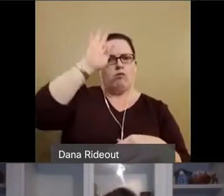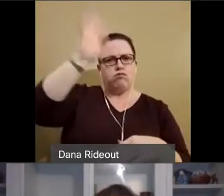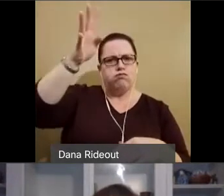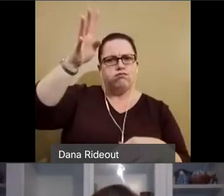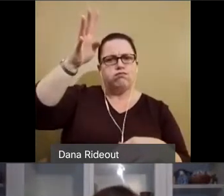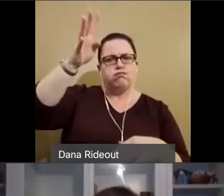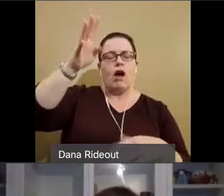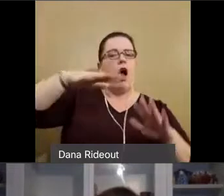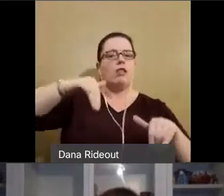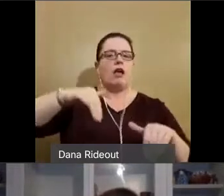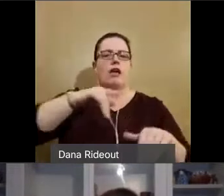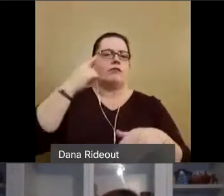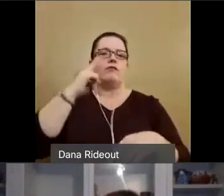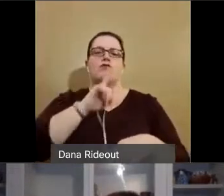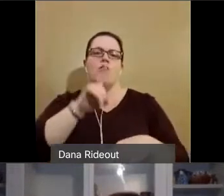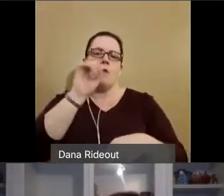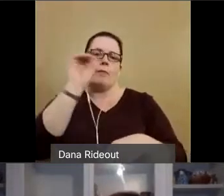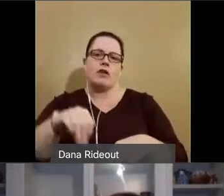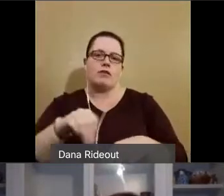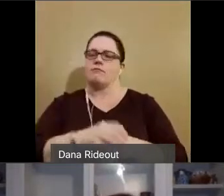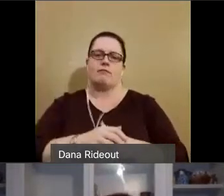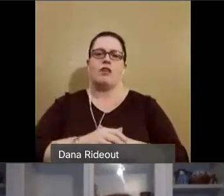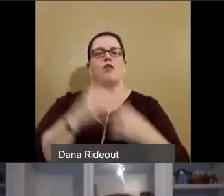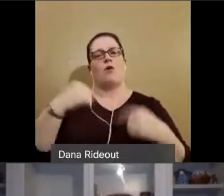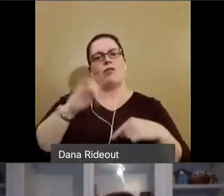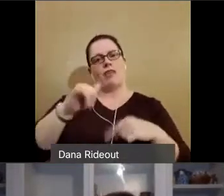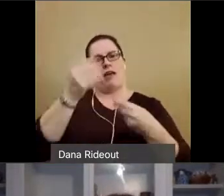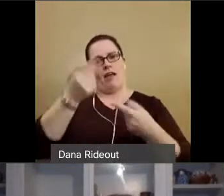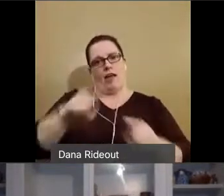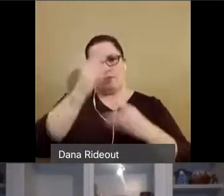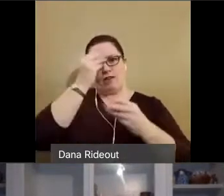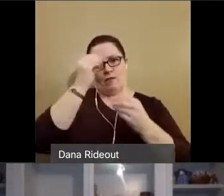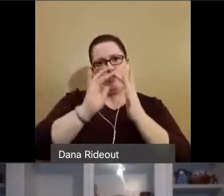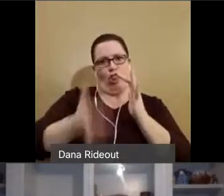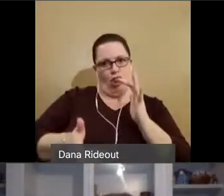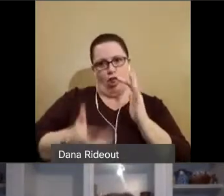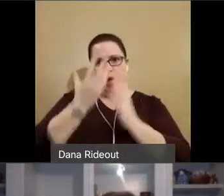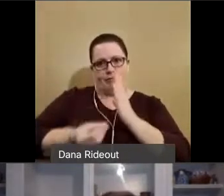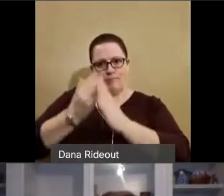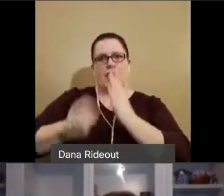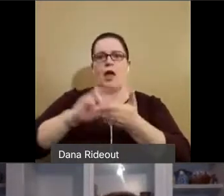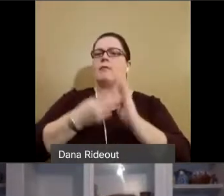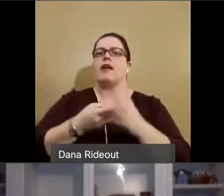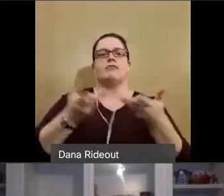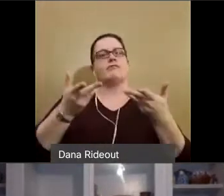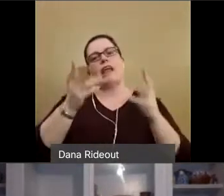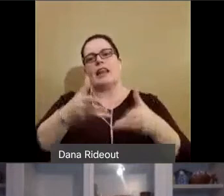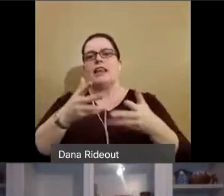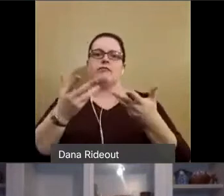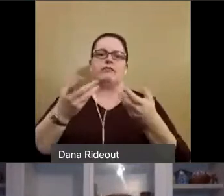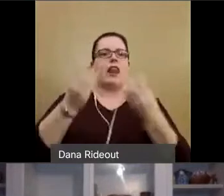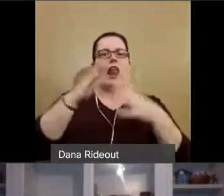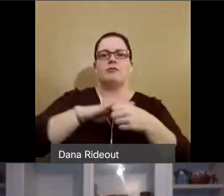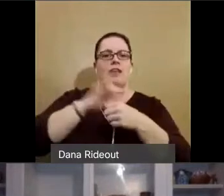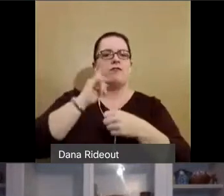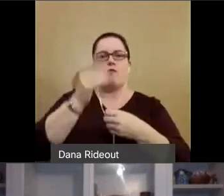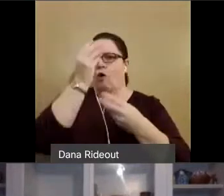The thing that's going to happen. So when that disconnect happens, there's a lot of room there for rumors Legends, conspiracy theory to take over and that's exactly what has happened.